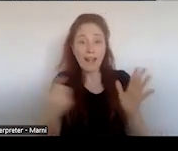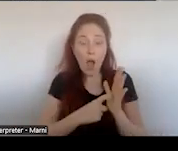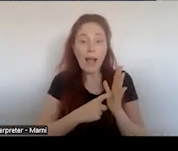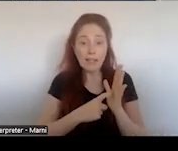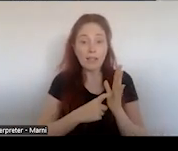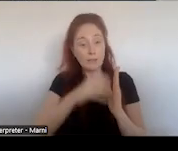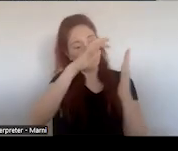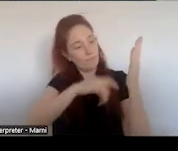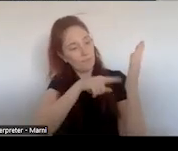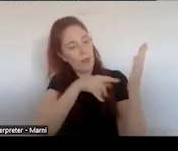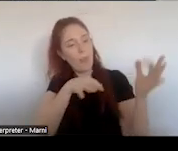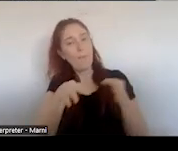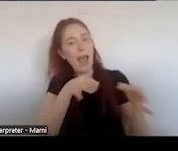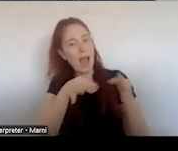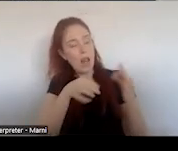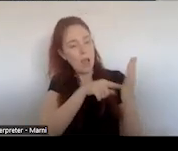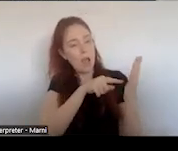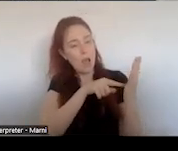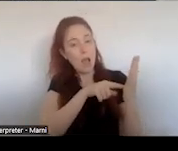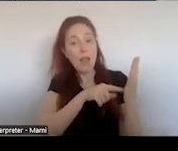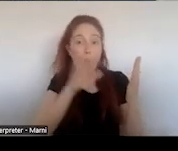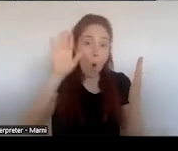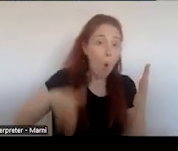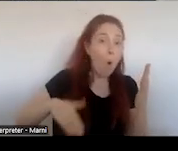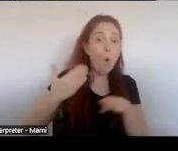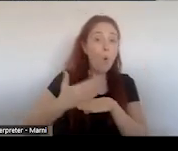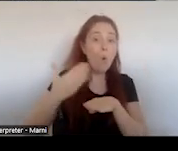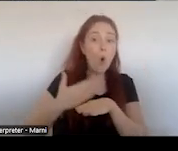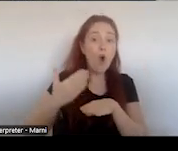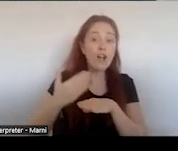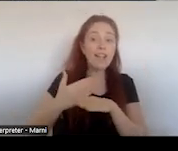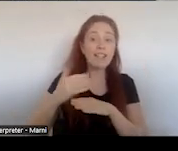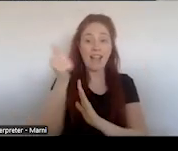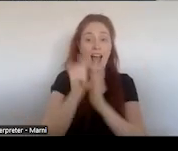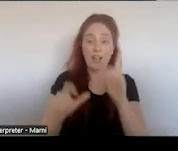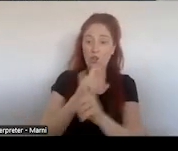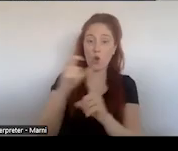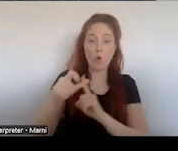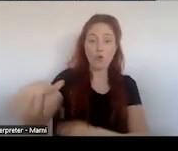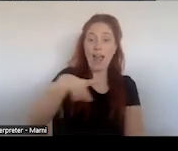not all practitioners and workers in Australia's arts and sector actually identify with the term